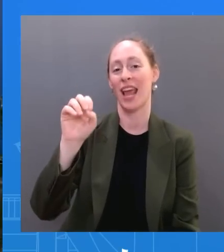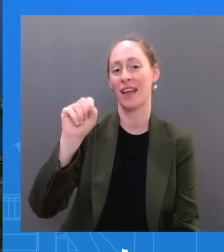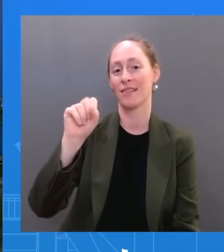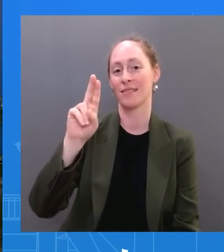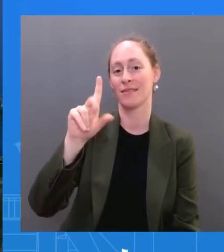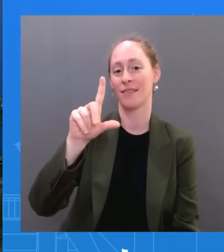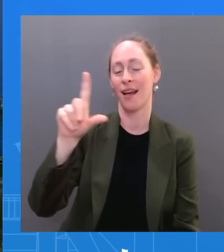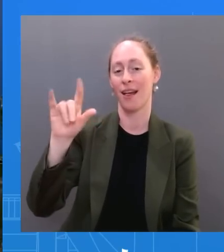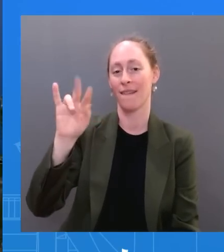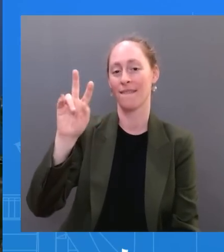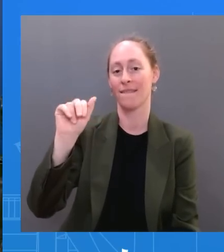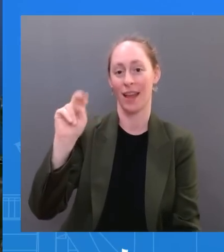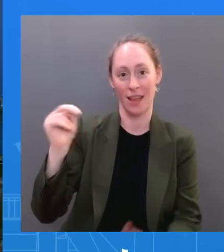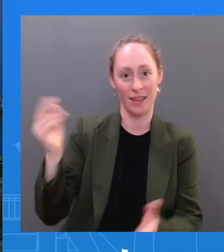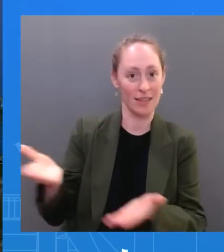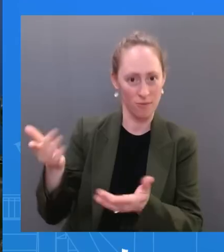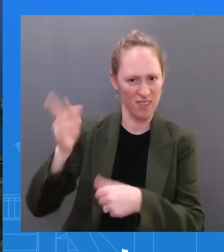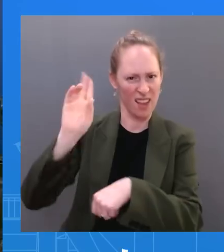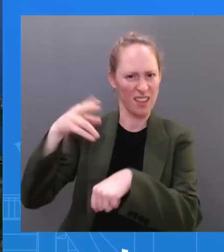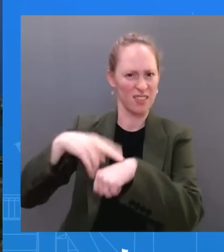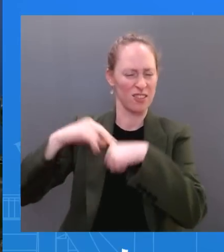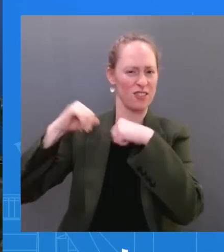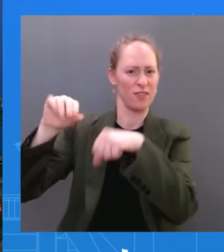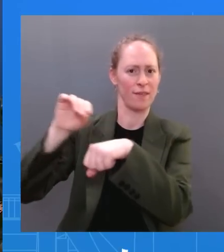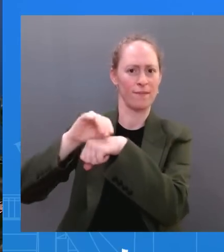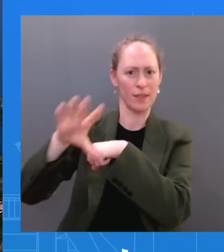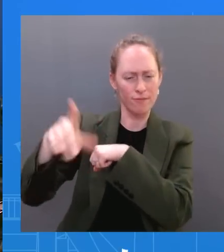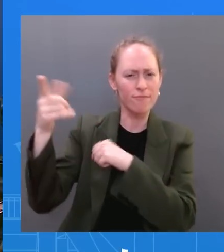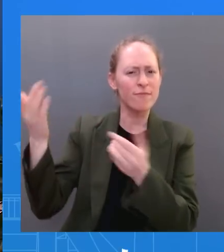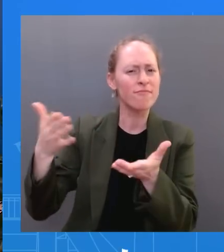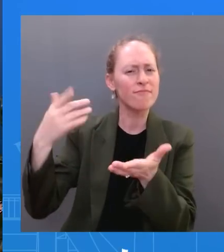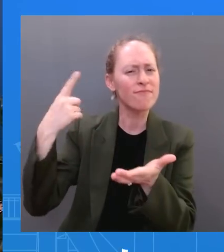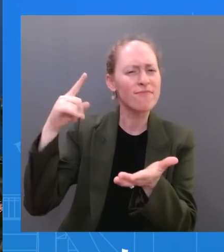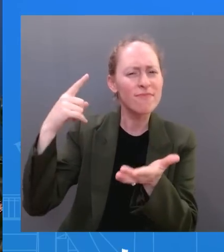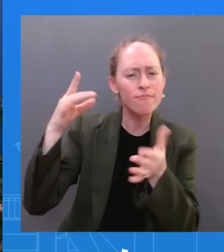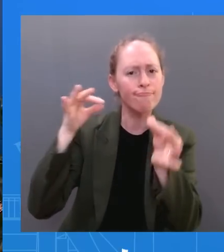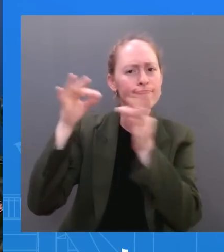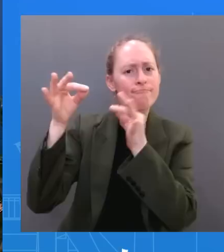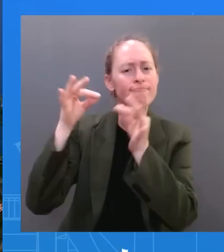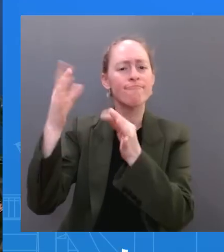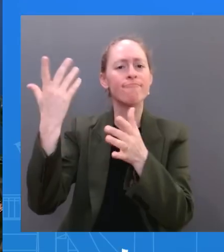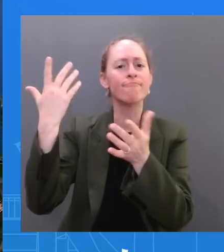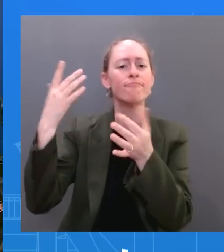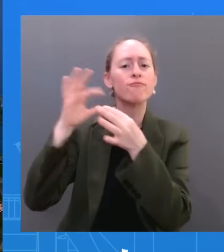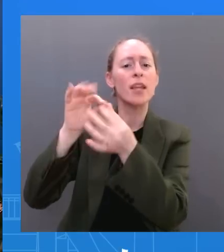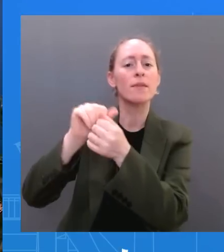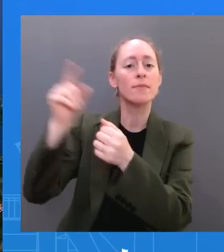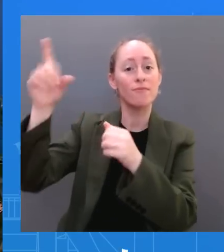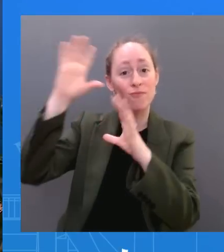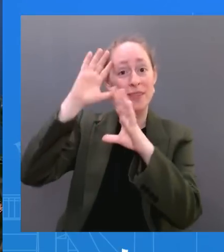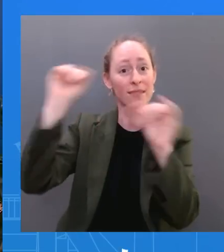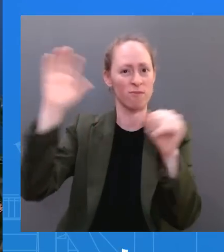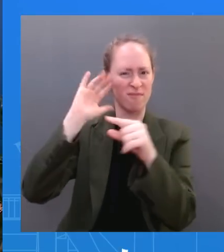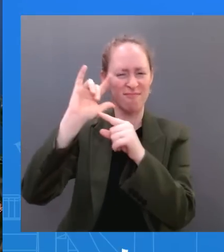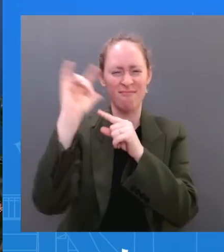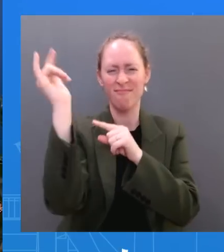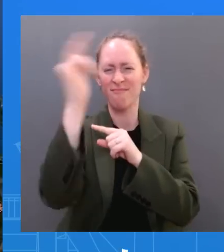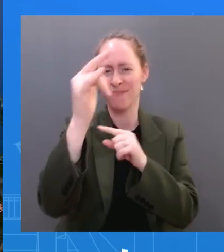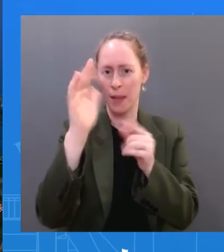upcoming trip to the Middle East, where he will build on a new and more promising chapter of America's engagement in the region.